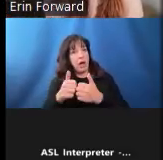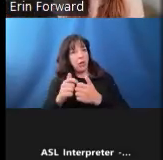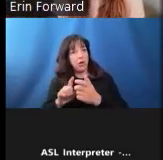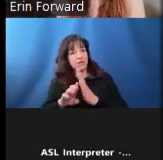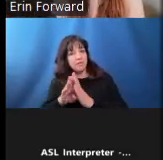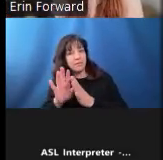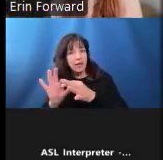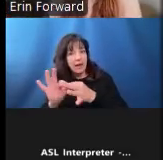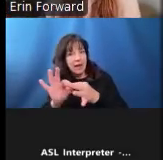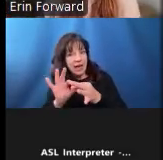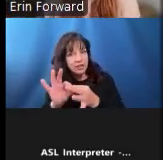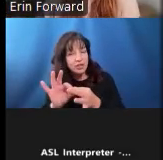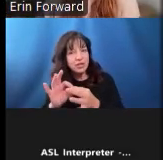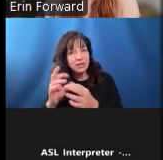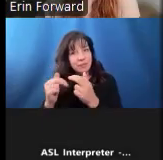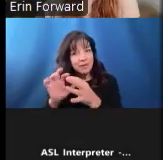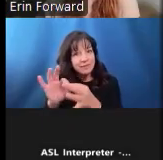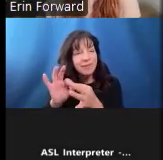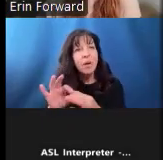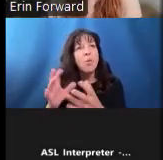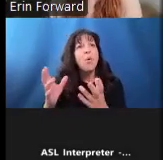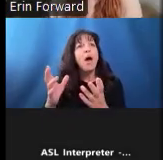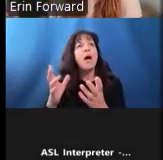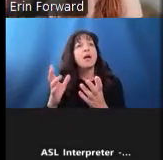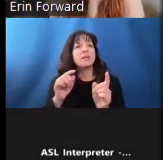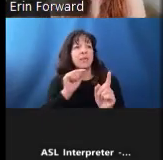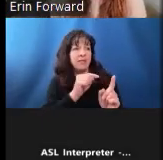And what is it that's connecting this idea to this idea, and how